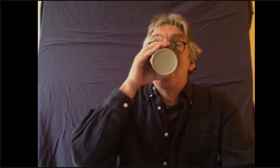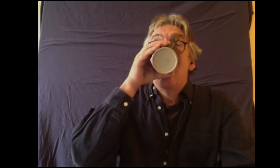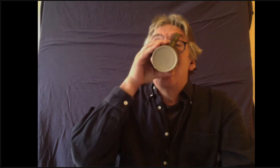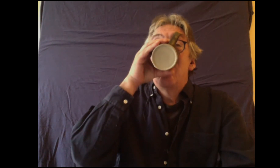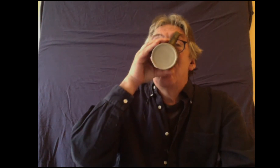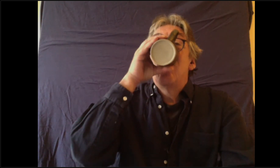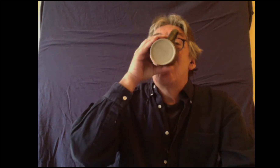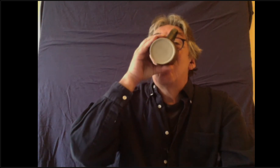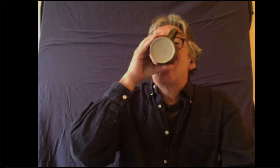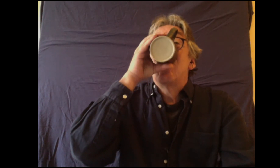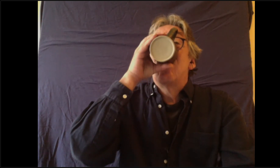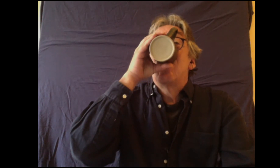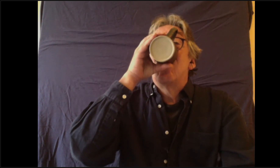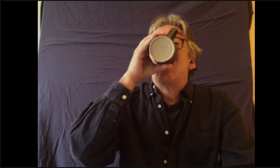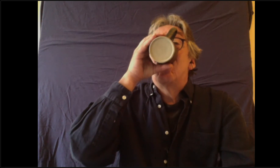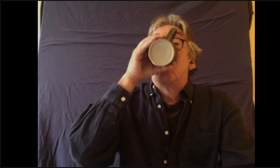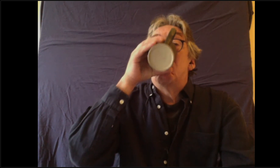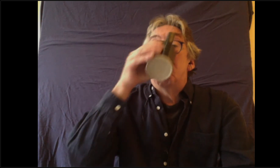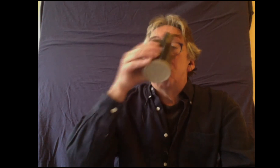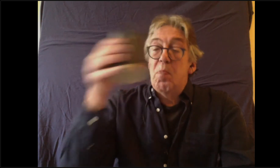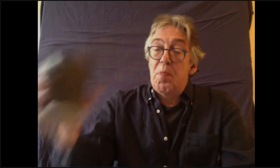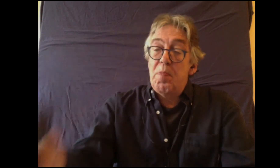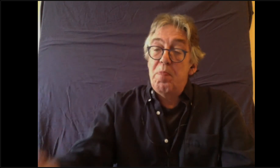I'm going to unmute you.